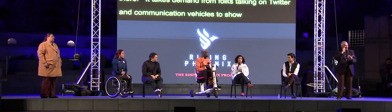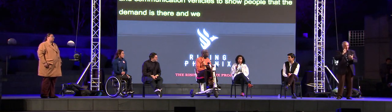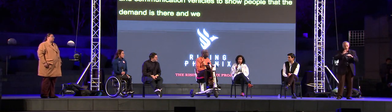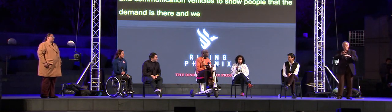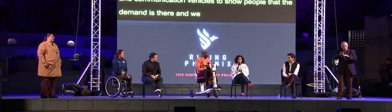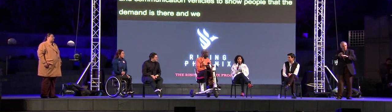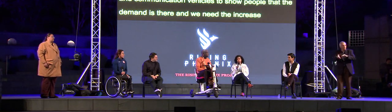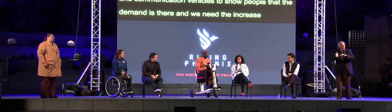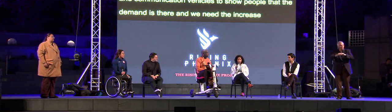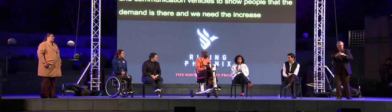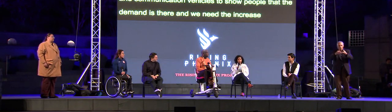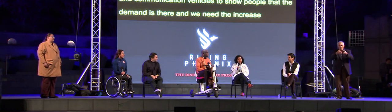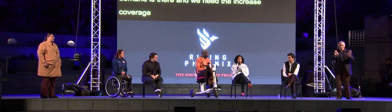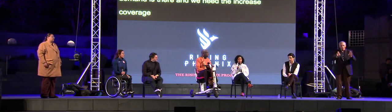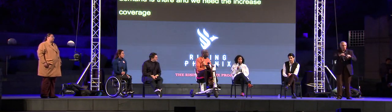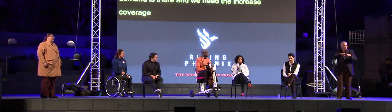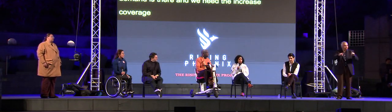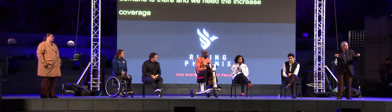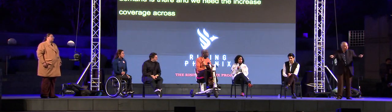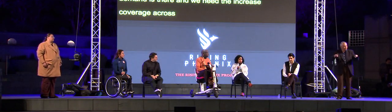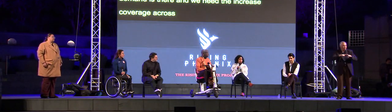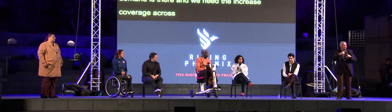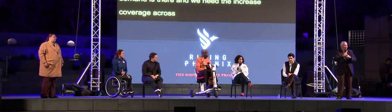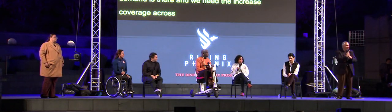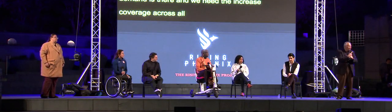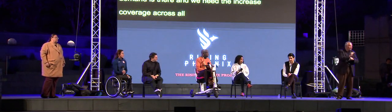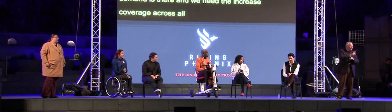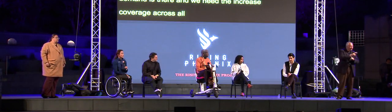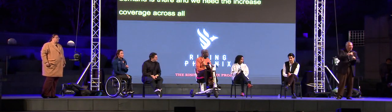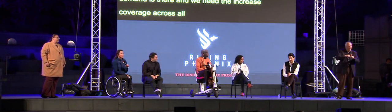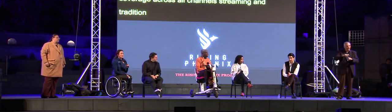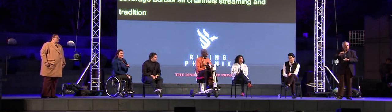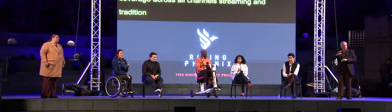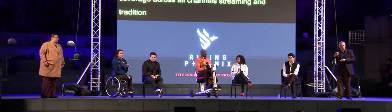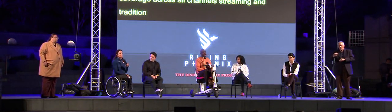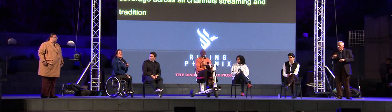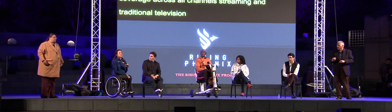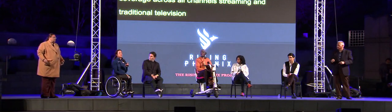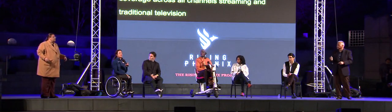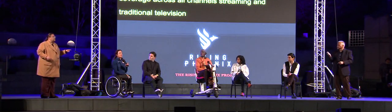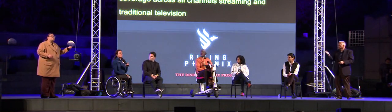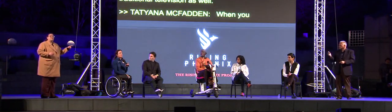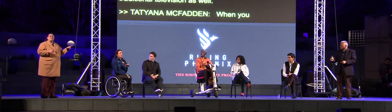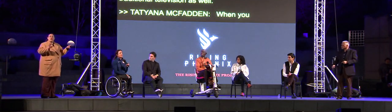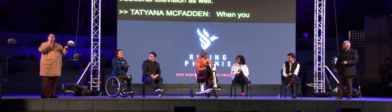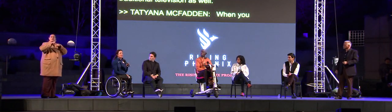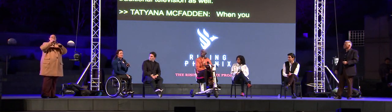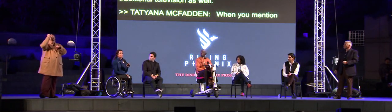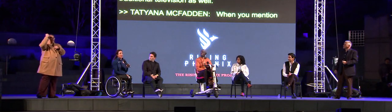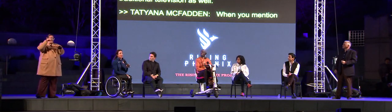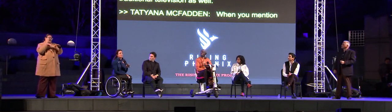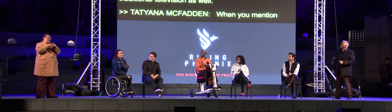across all channels, streaming, and traditional television as well. And when you mentioned accessibility, NBC has an app.